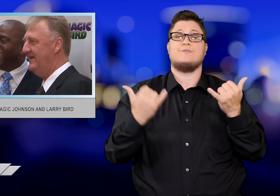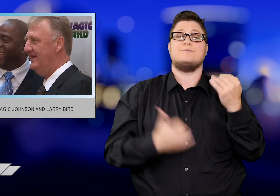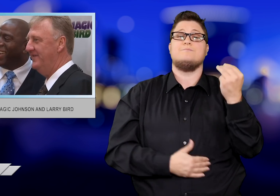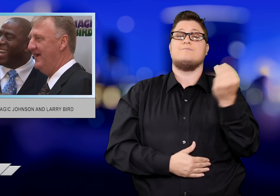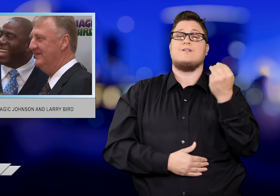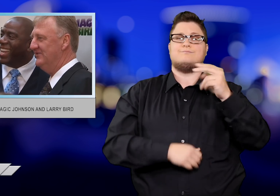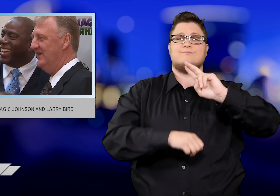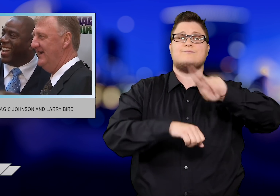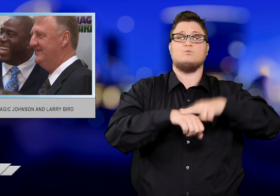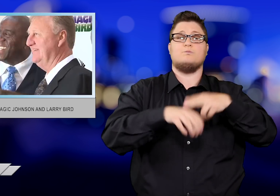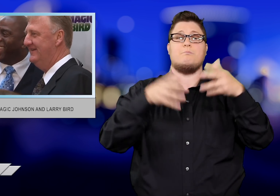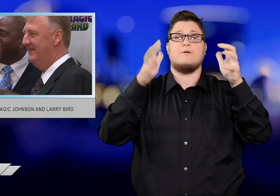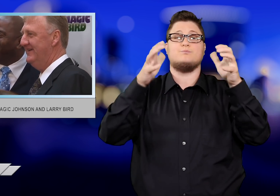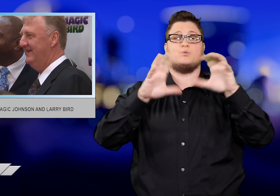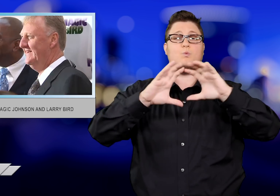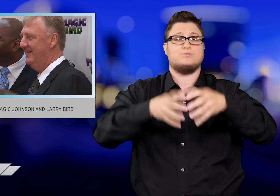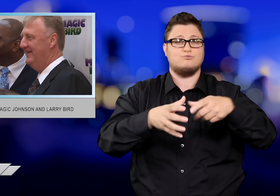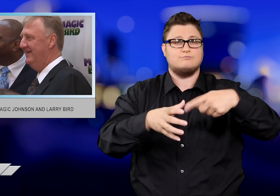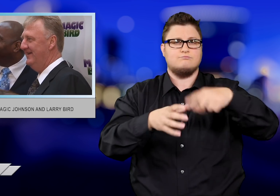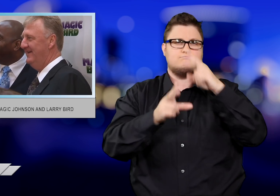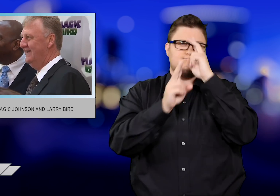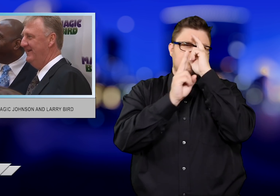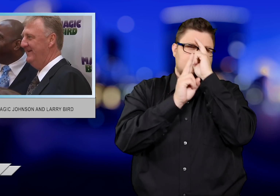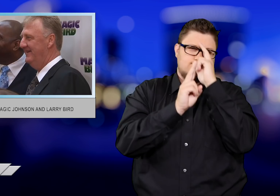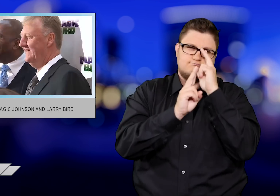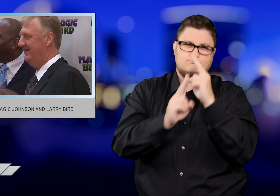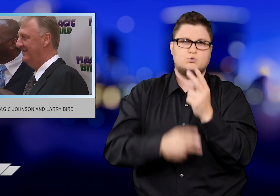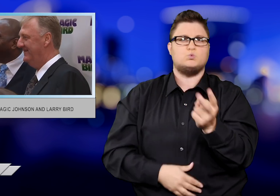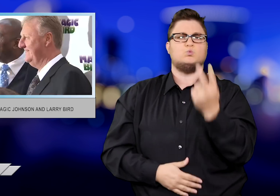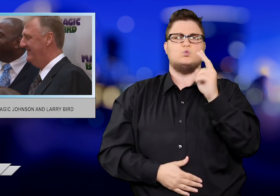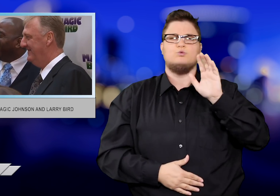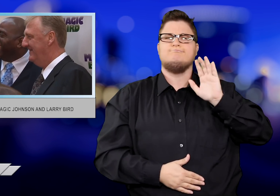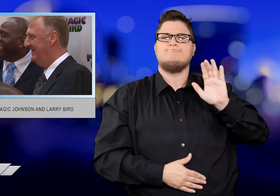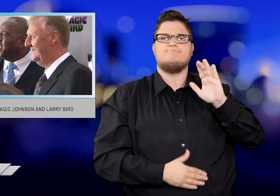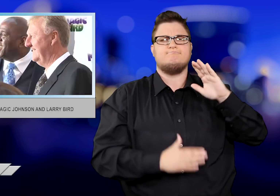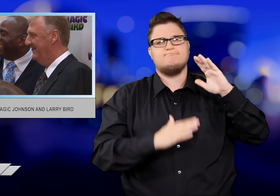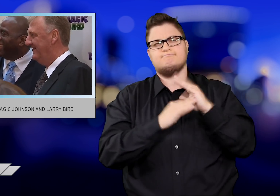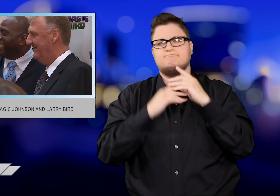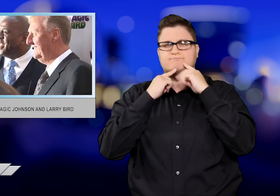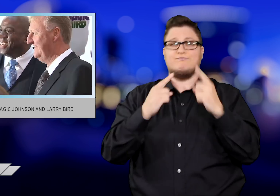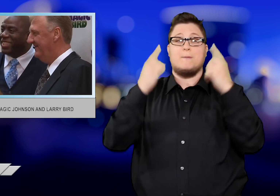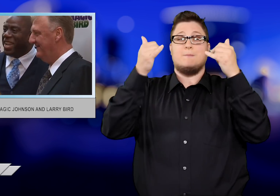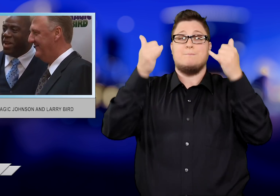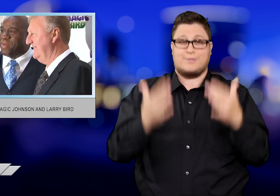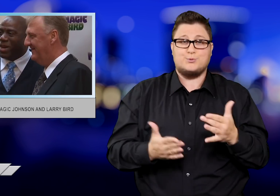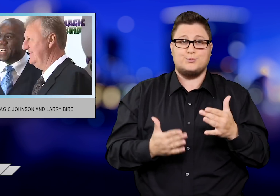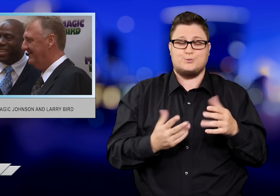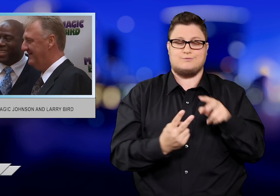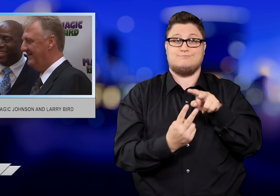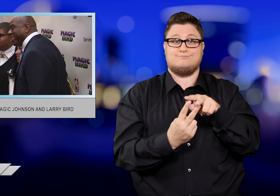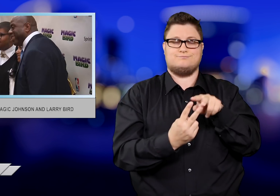The National Basketball Association honors two of its biggest legends today (Monday).